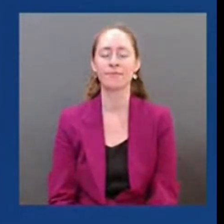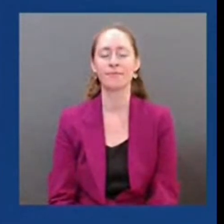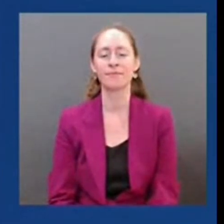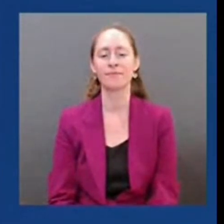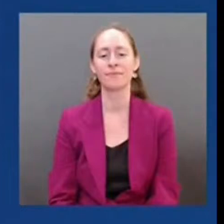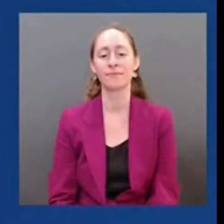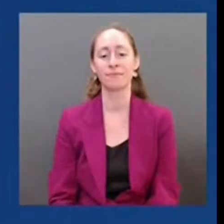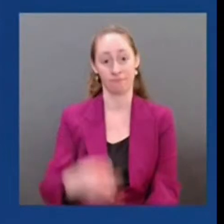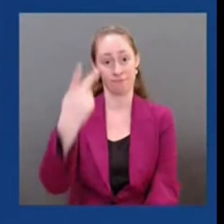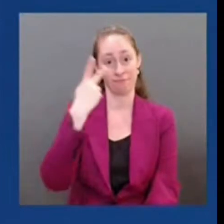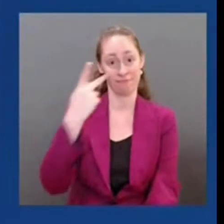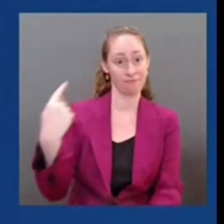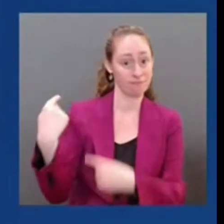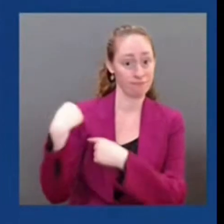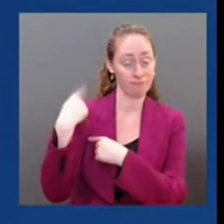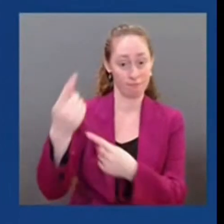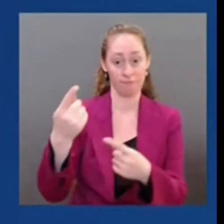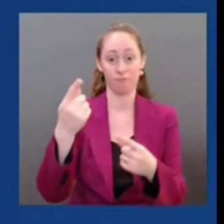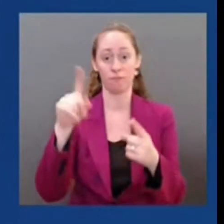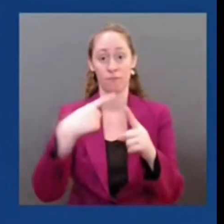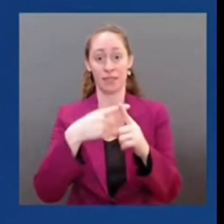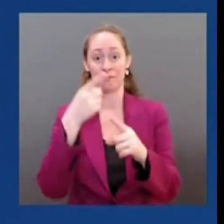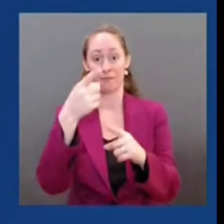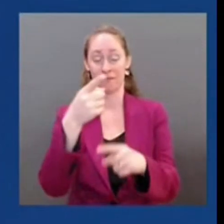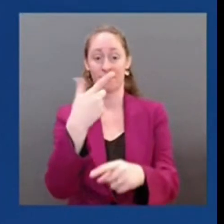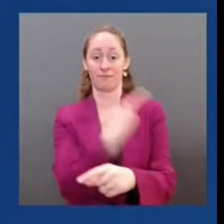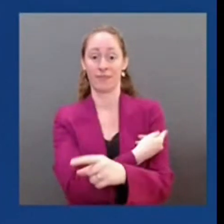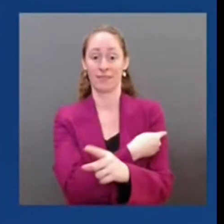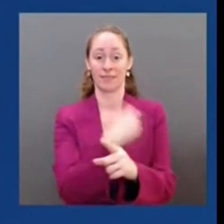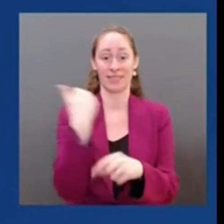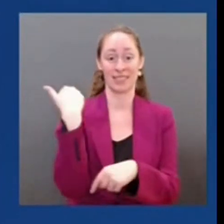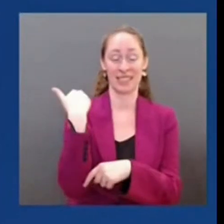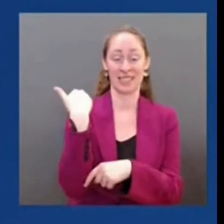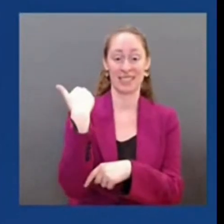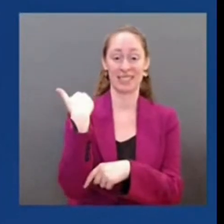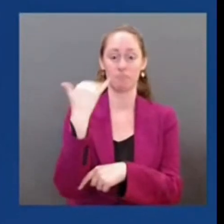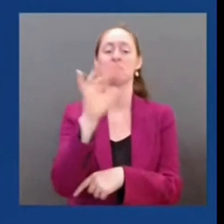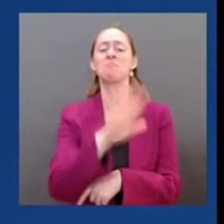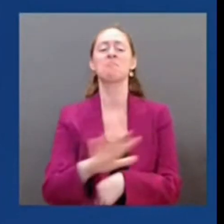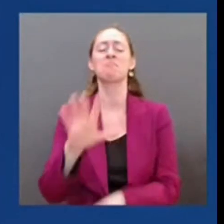WHICH SHOWS TIME SENSE THE LAST VACCINE DOSE FOR TWO DIFFERENT